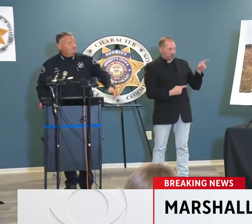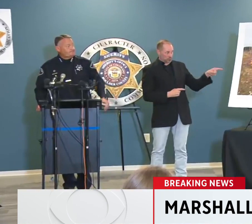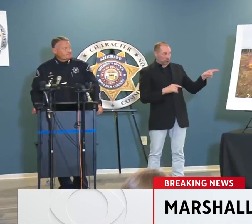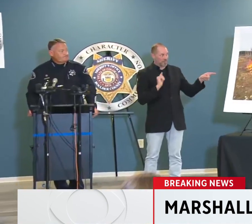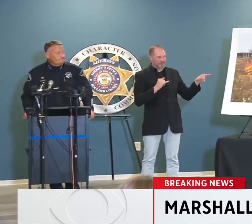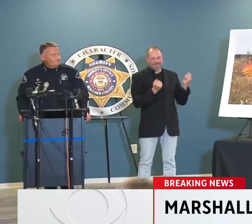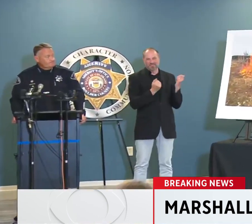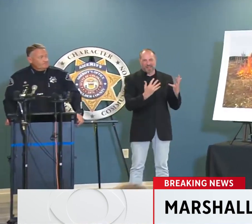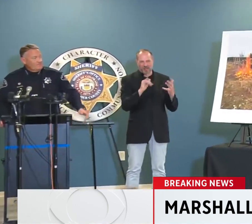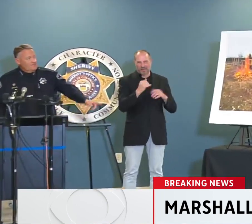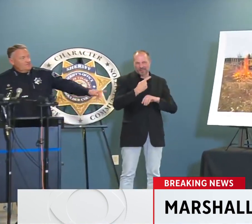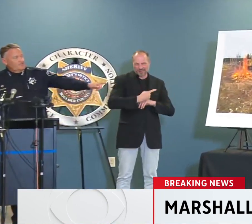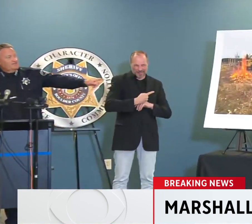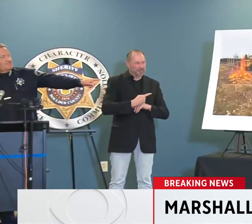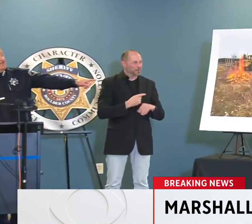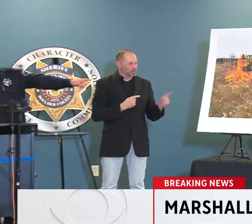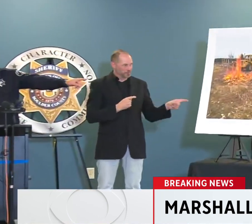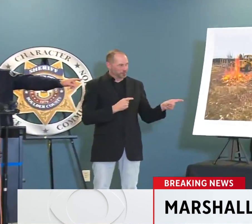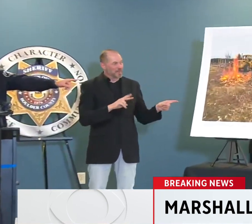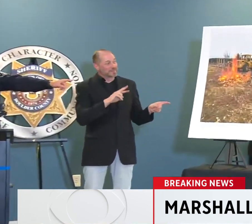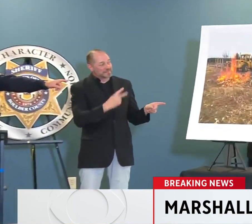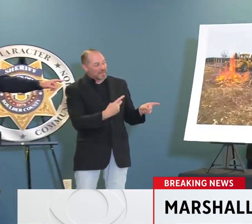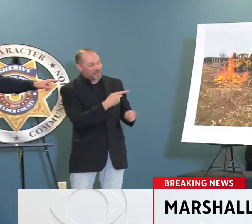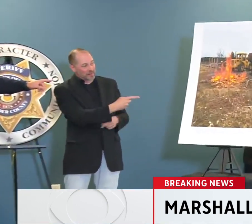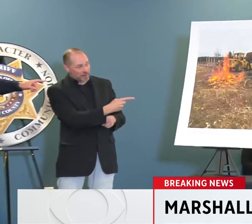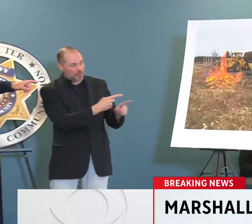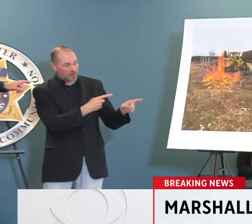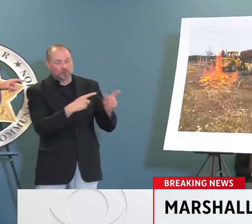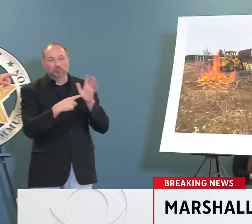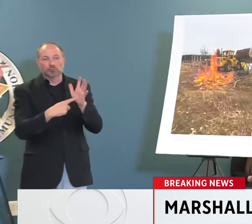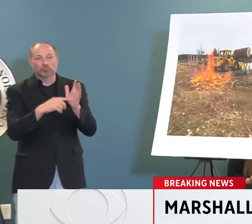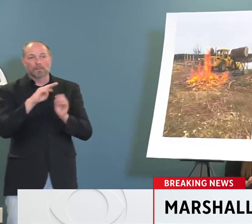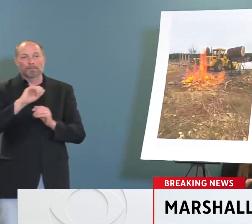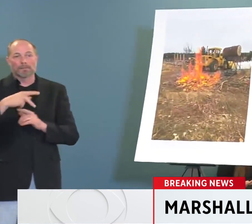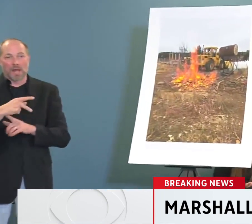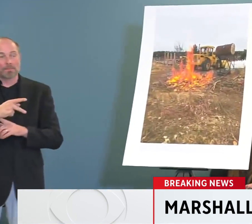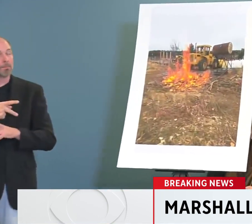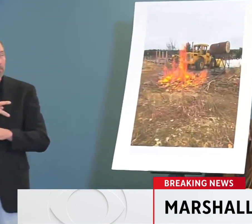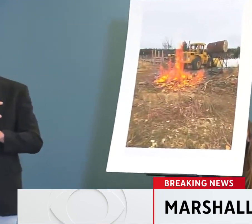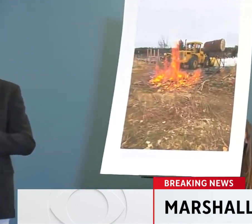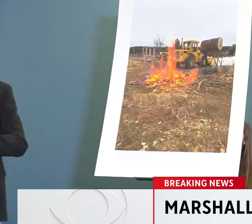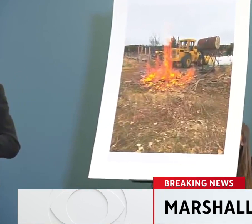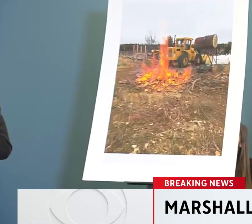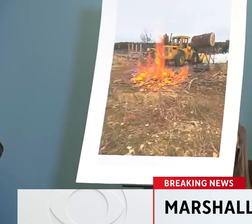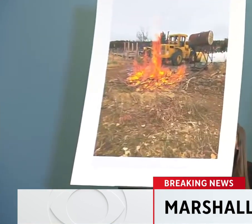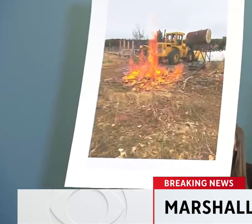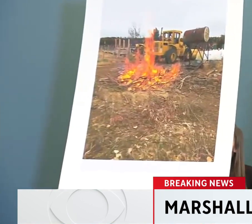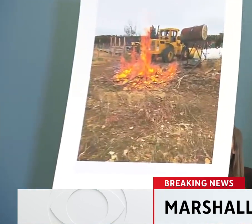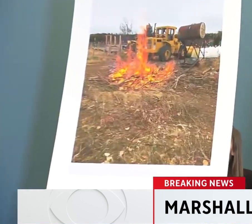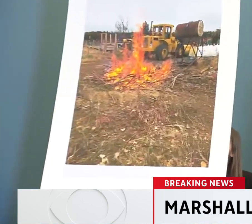PHOTOS BEING TAKEN SHORTLY AFTER THE FIRE. THIS FIRST PHOTOGRAPH IS THE FIRE THAT